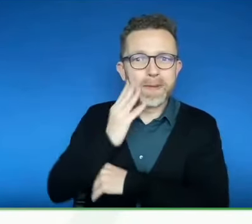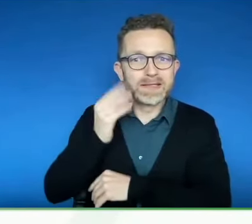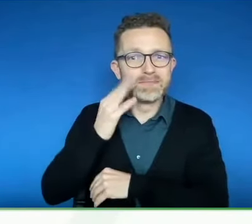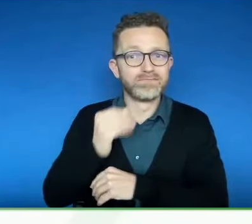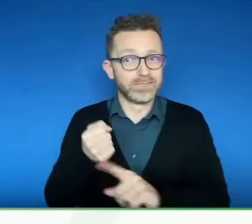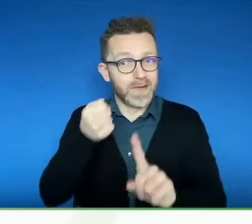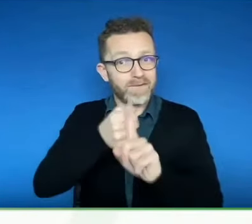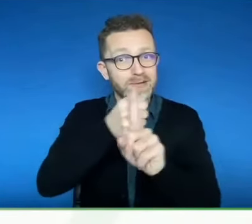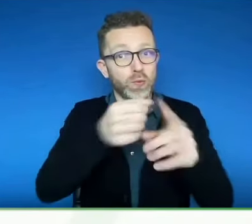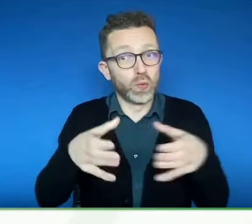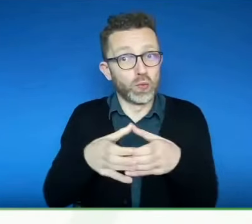Hello, everyone.